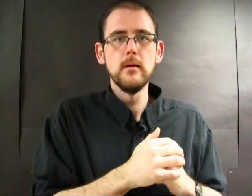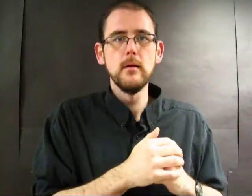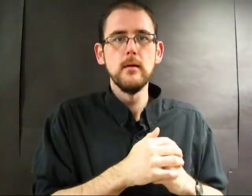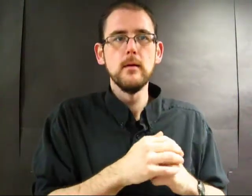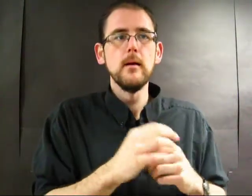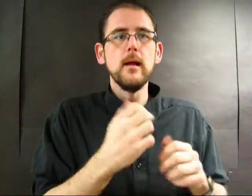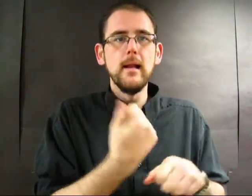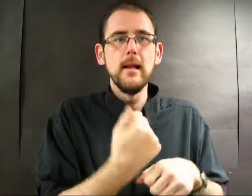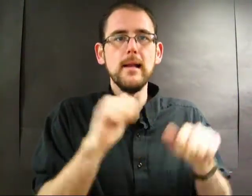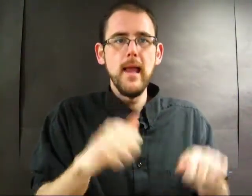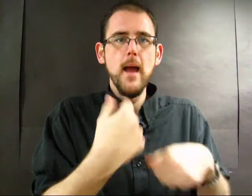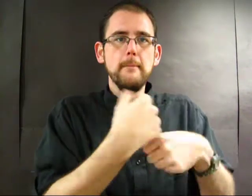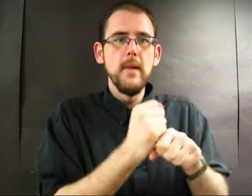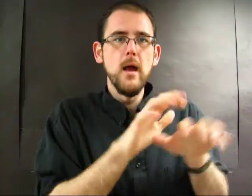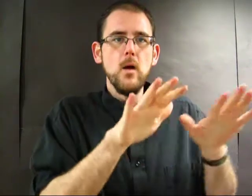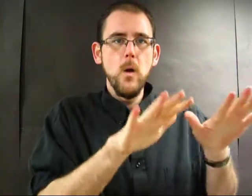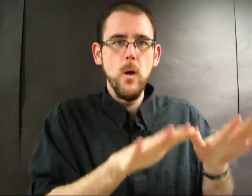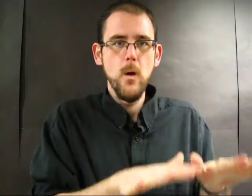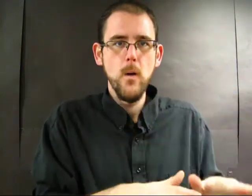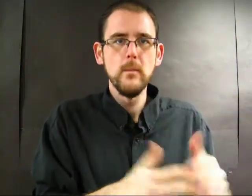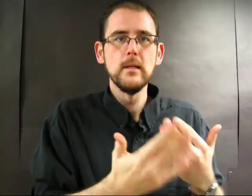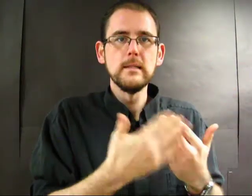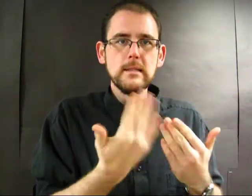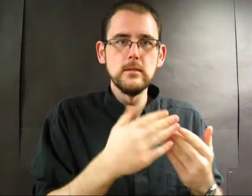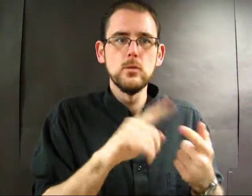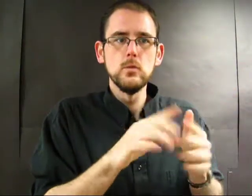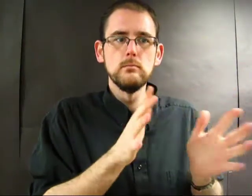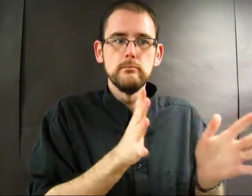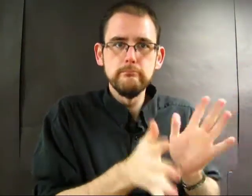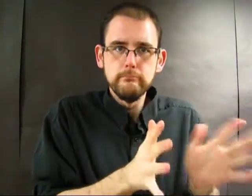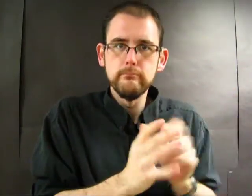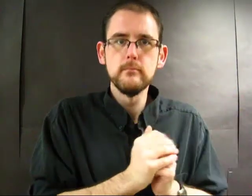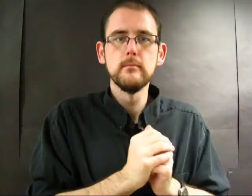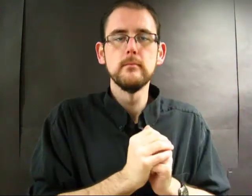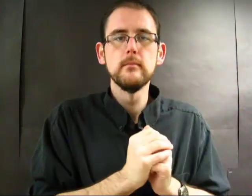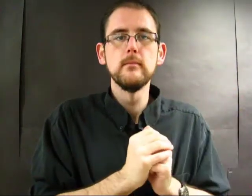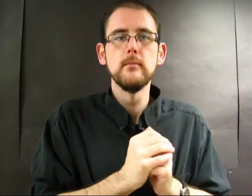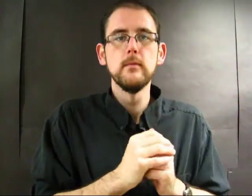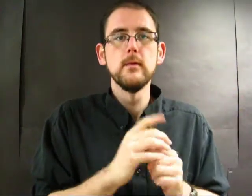This helped calm them down and make them easier to work with.